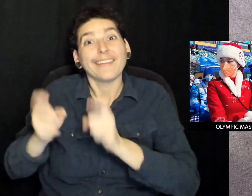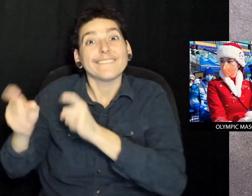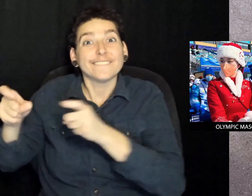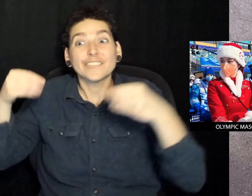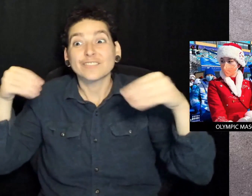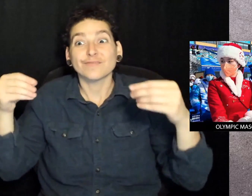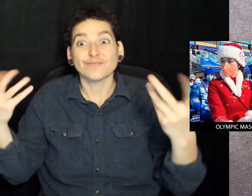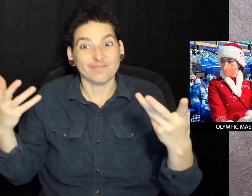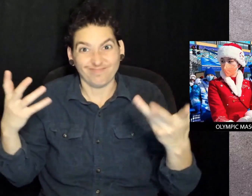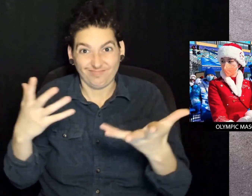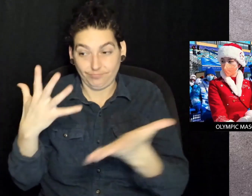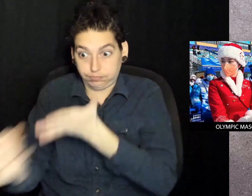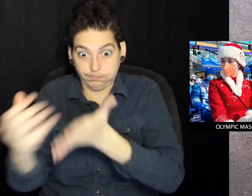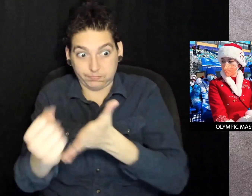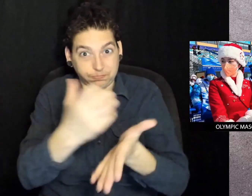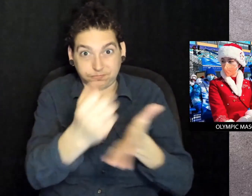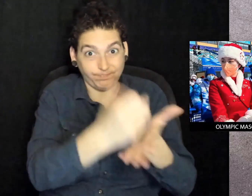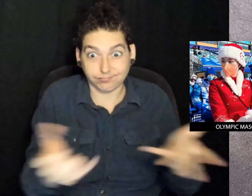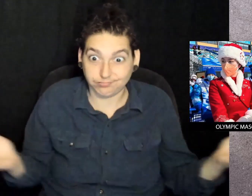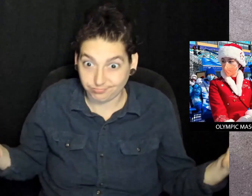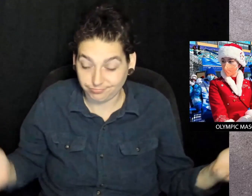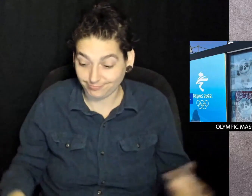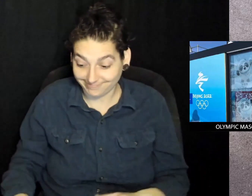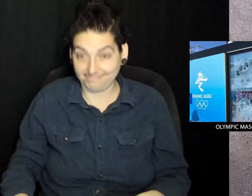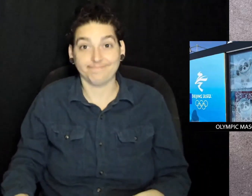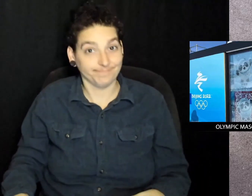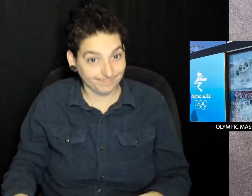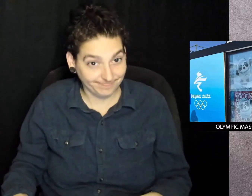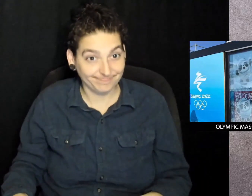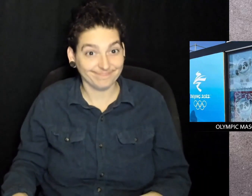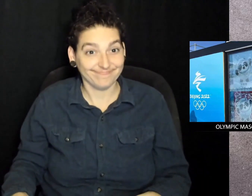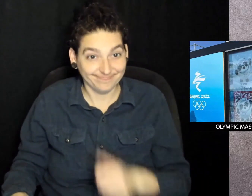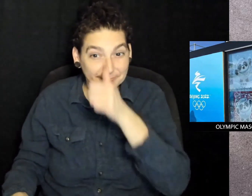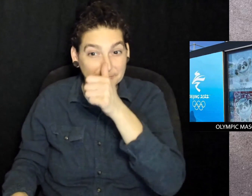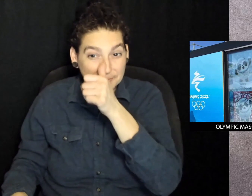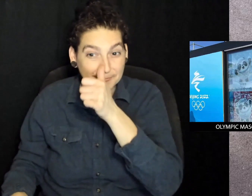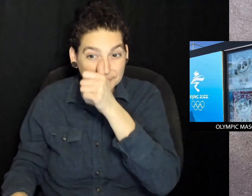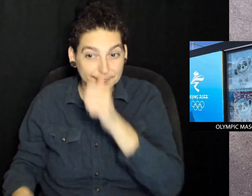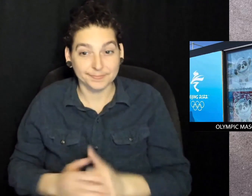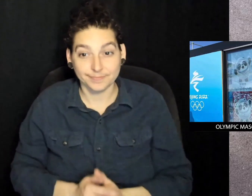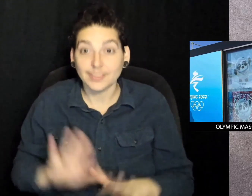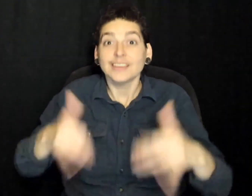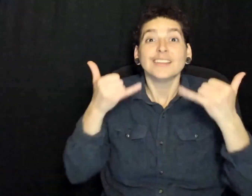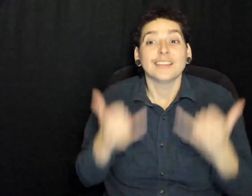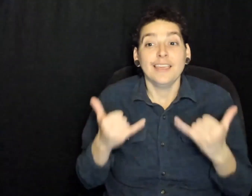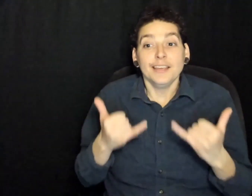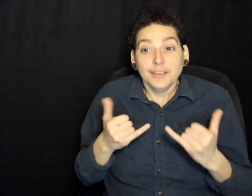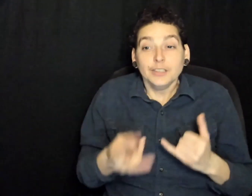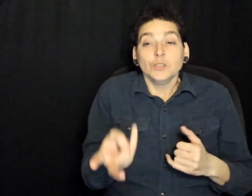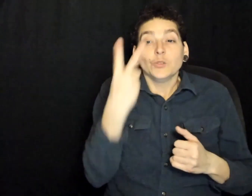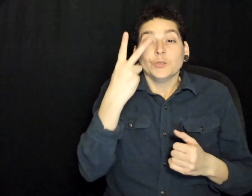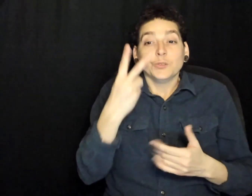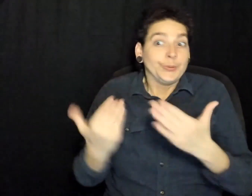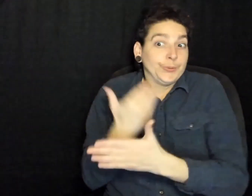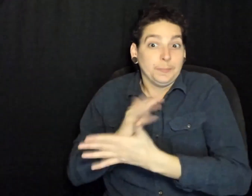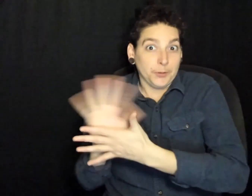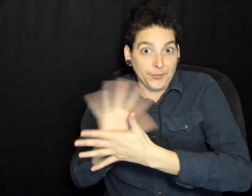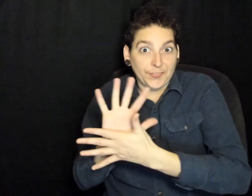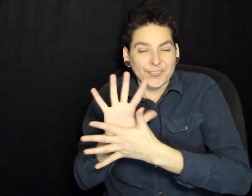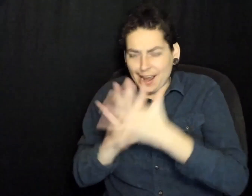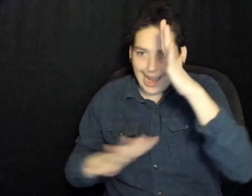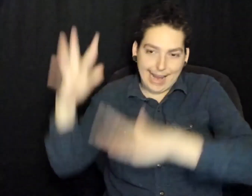there are reports that souvenir shops are already sold out